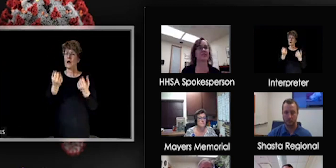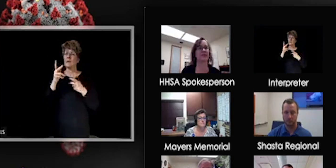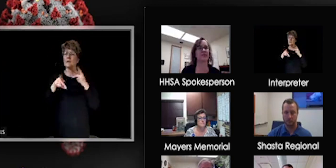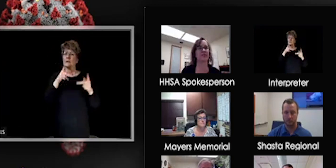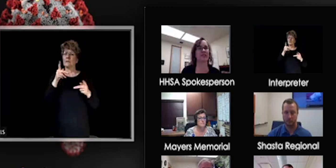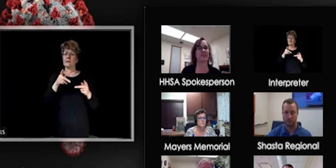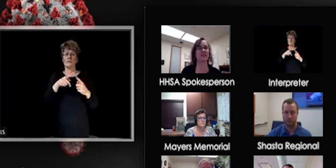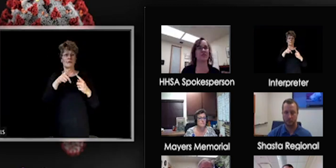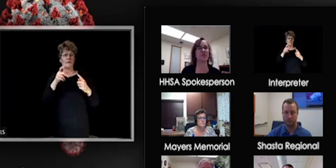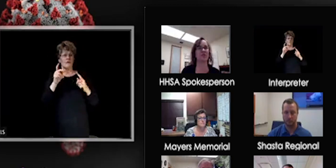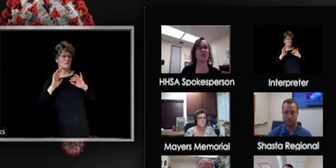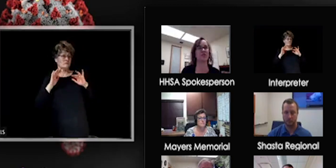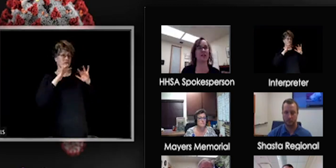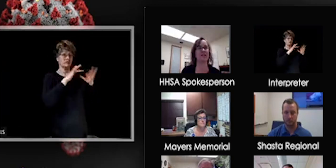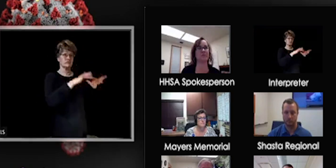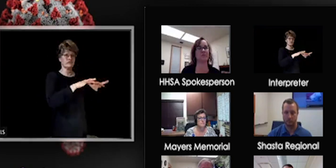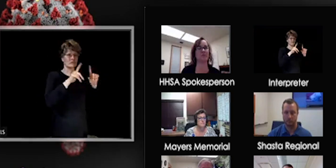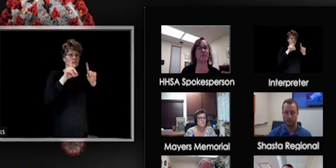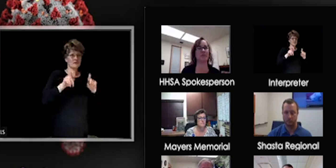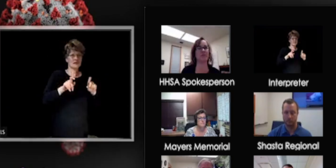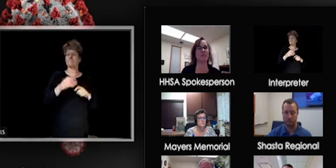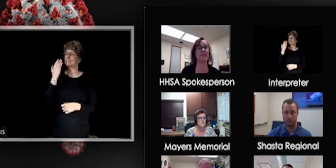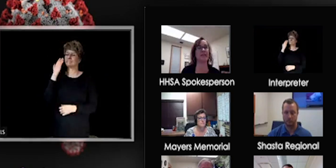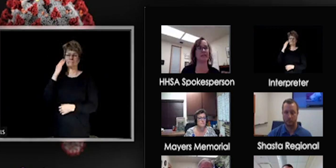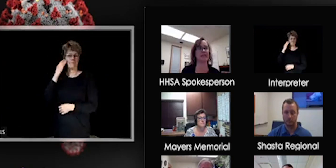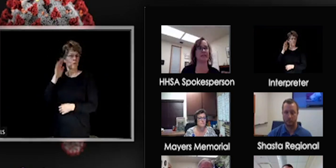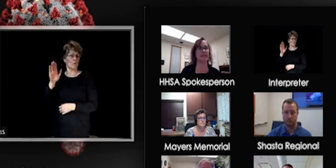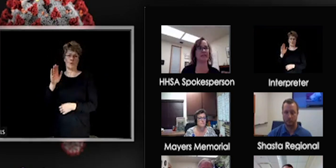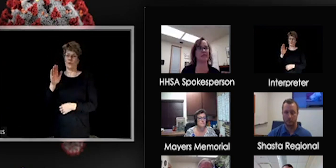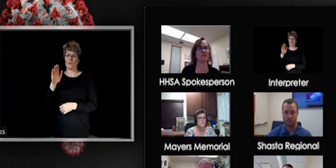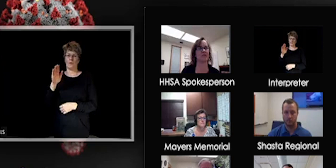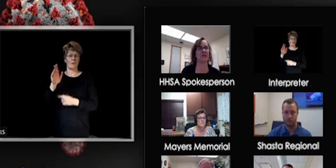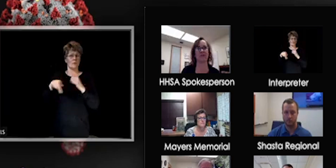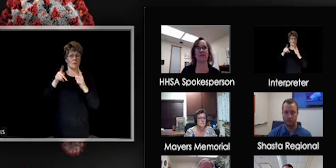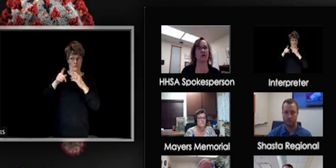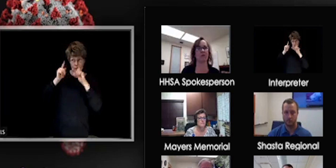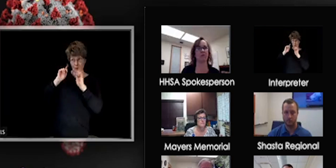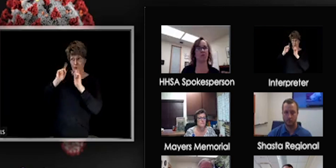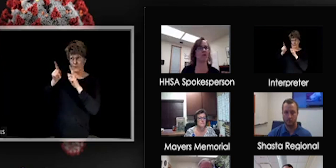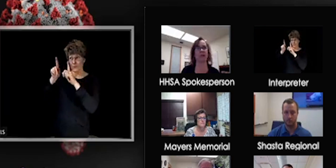I can tell you the answer to that is no, we do not ask people when they are being tested